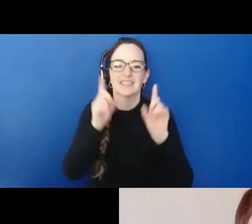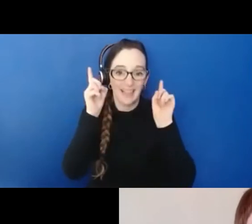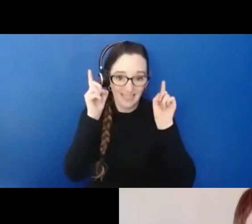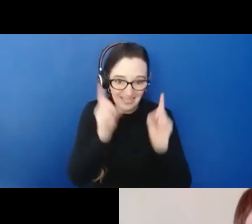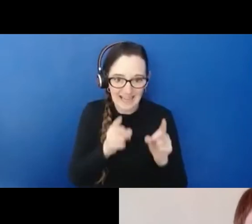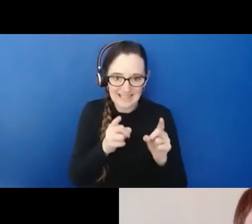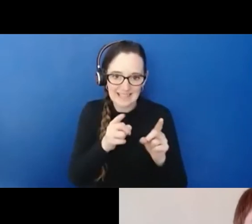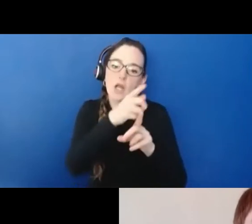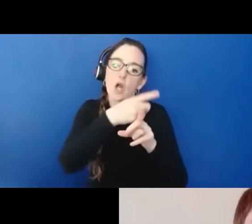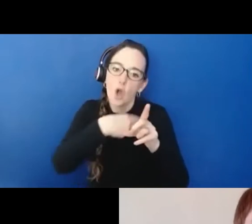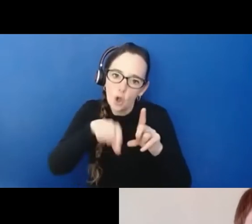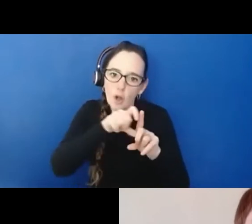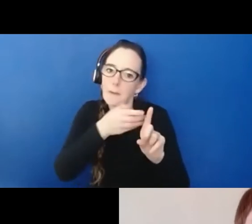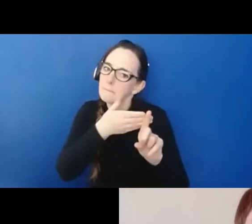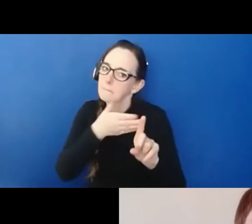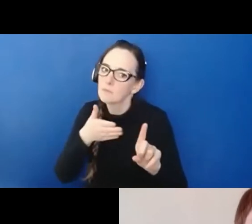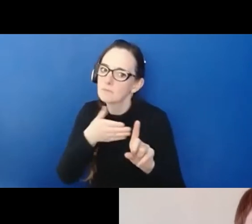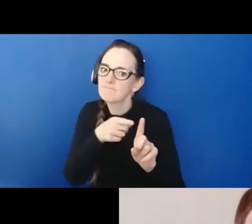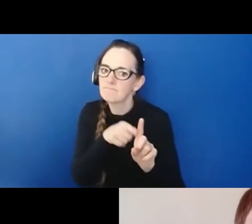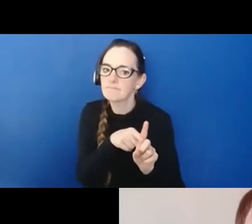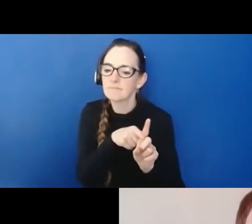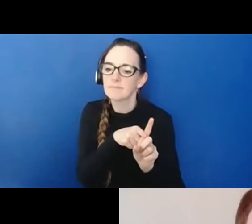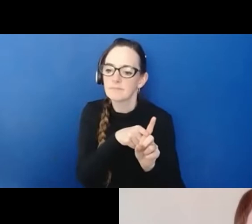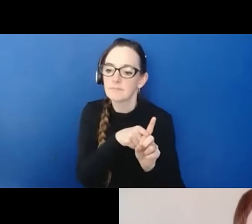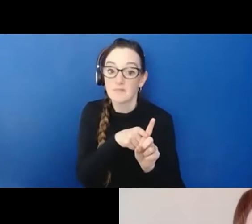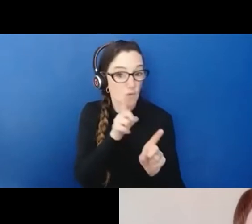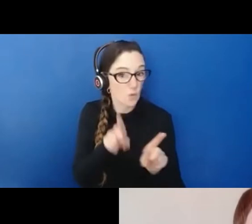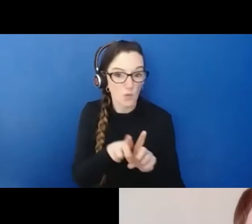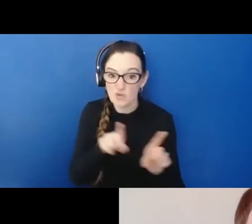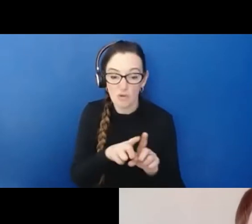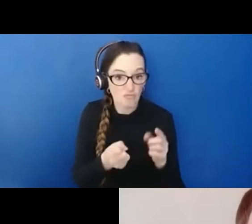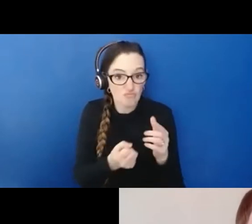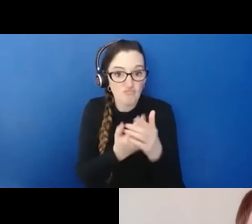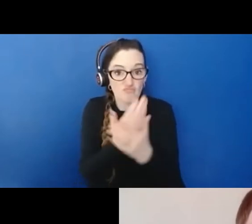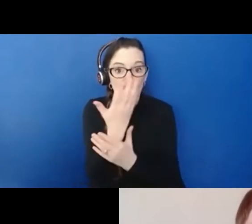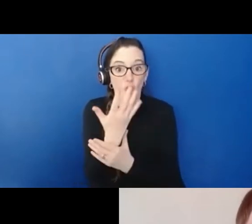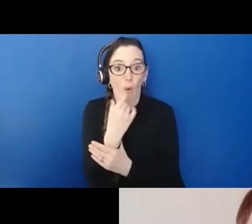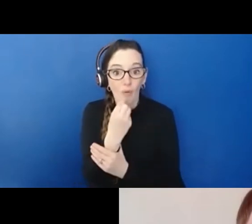And where you grow. Because, also, what you're finding out from